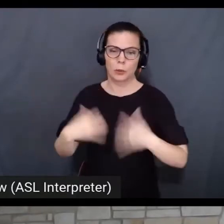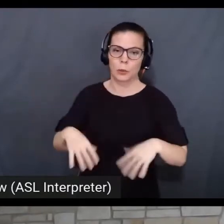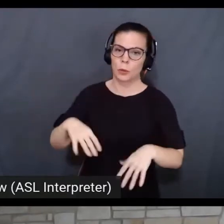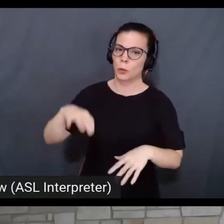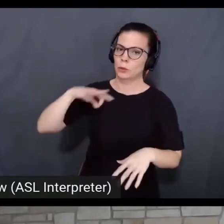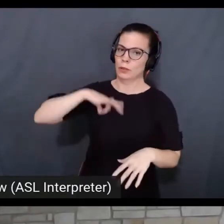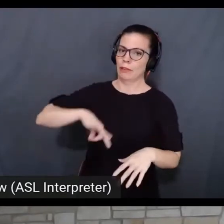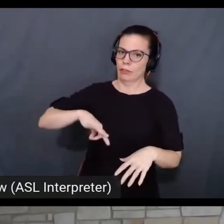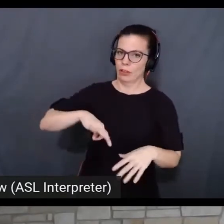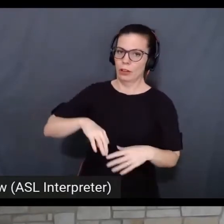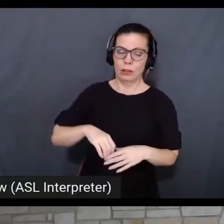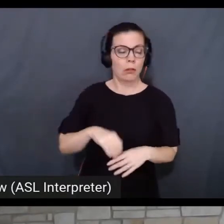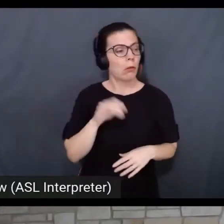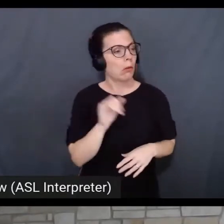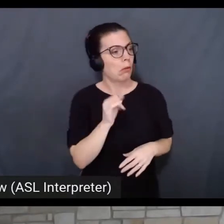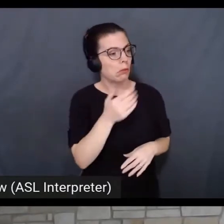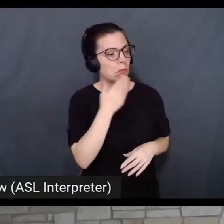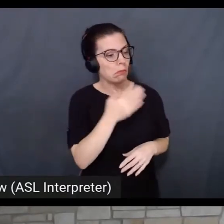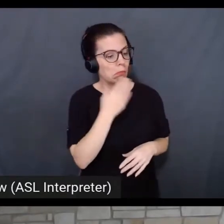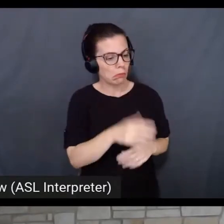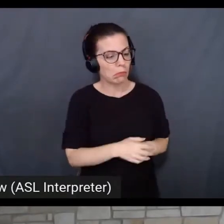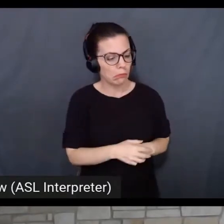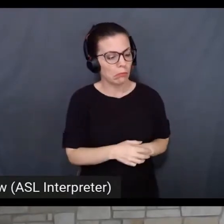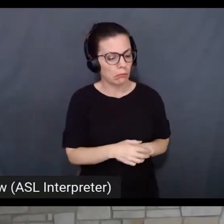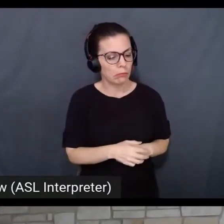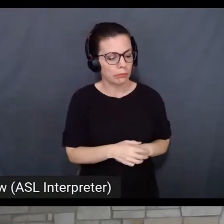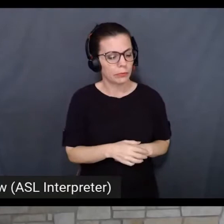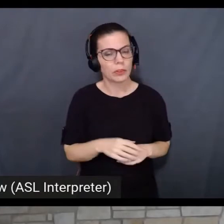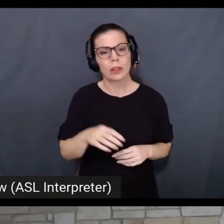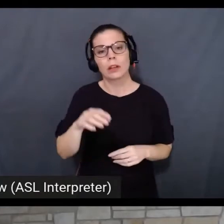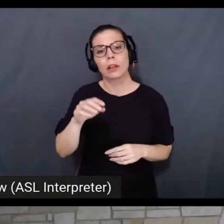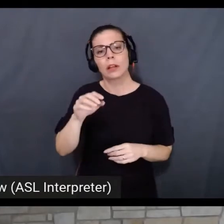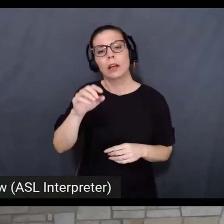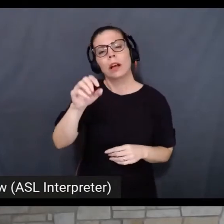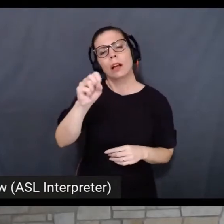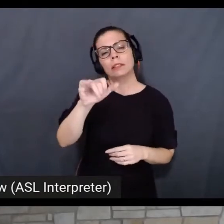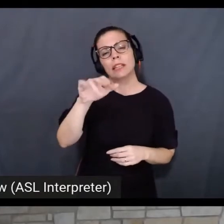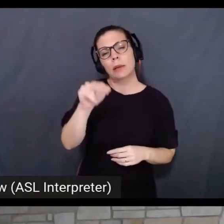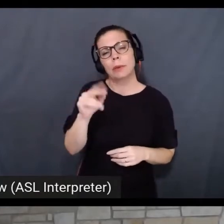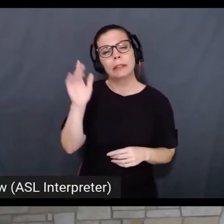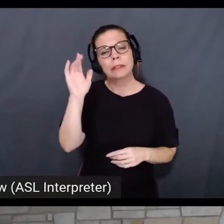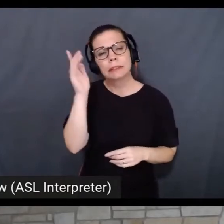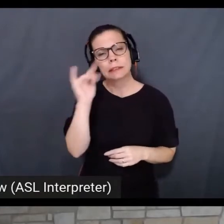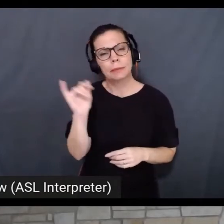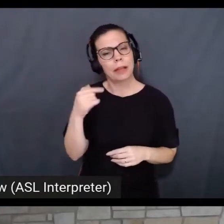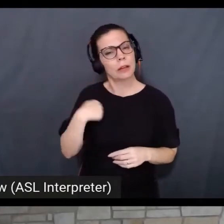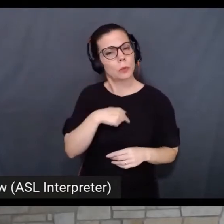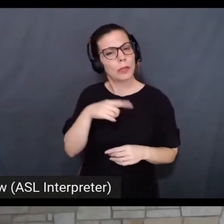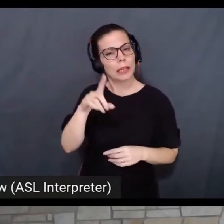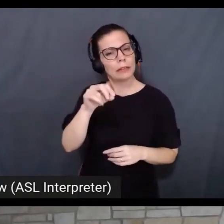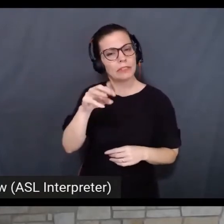Okay good, okay Simon, it sounds like we have a demo to show. Can you get that ready on your screen?